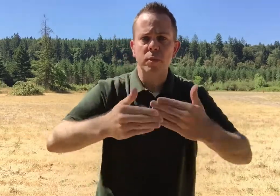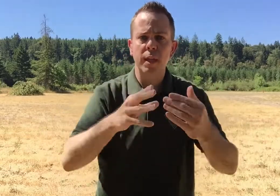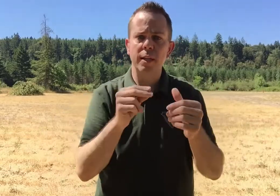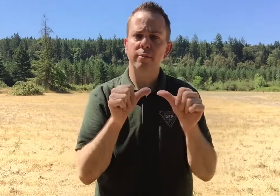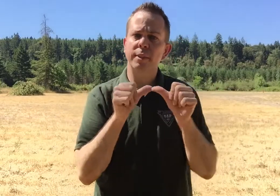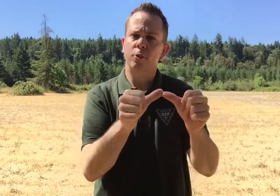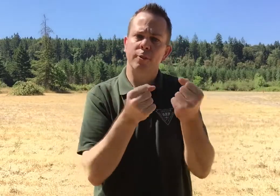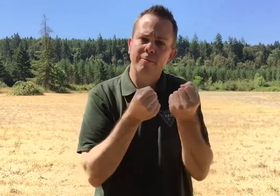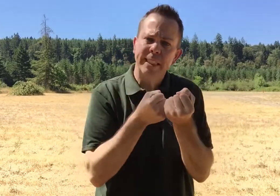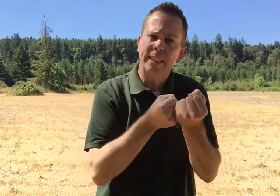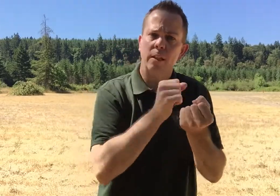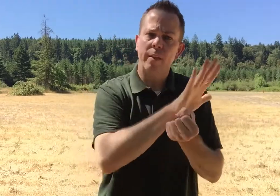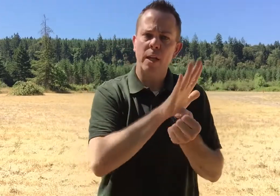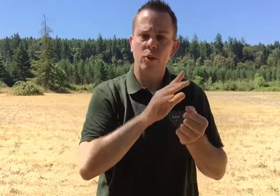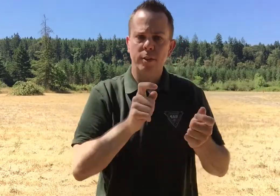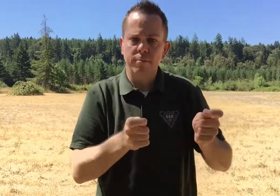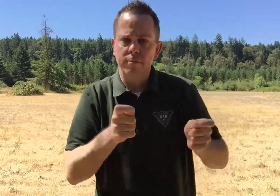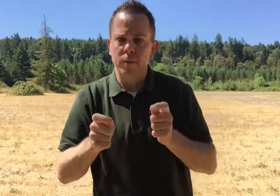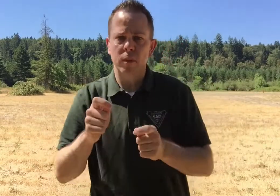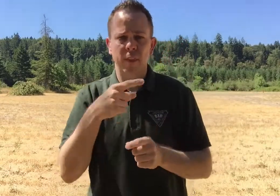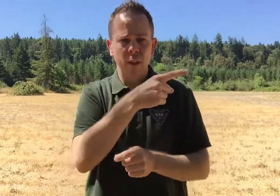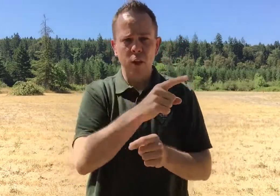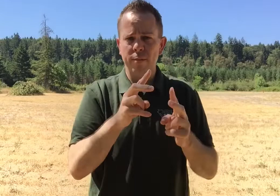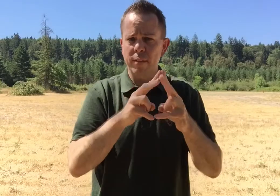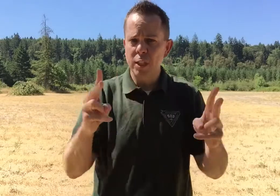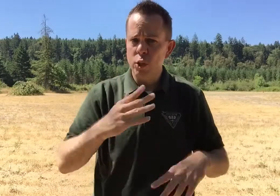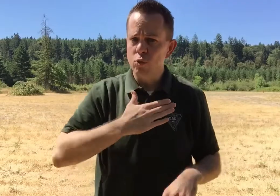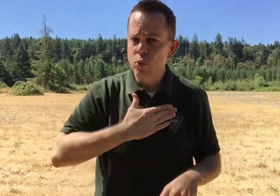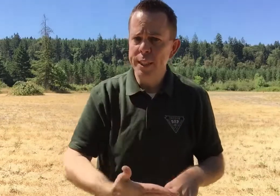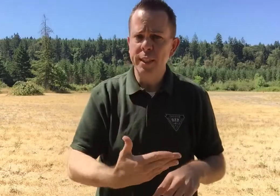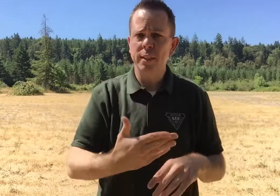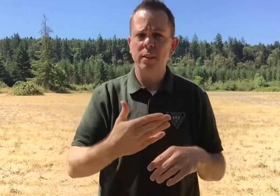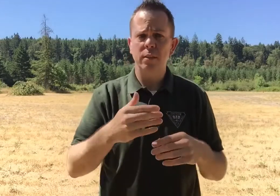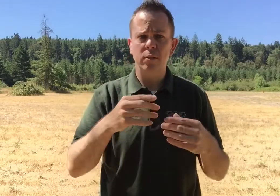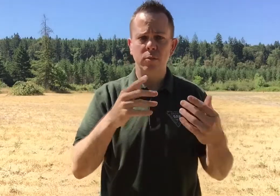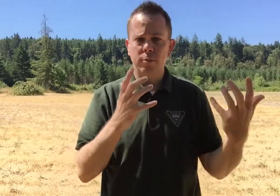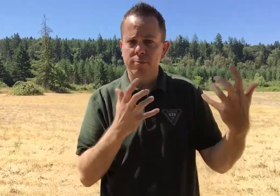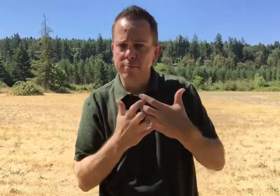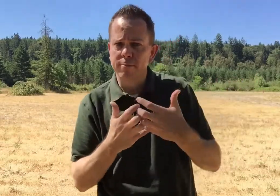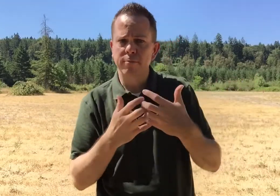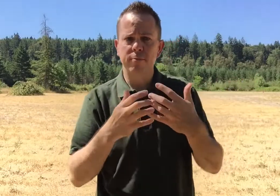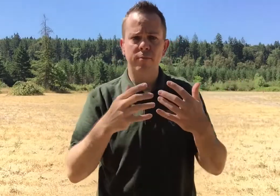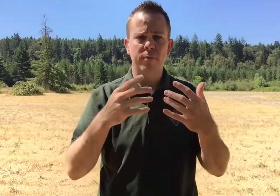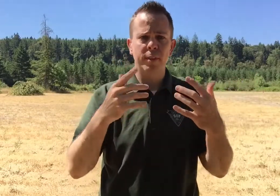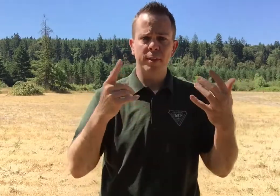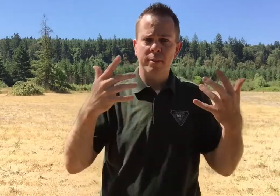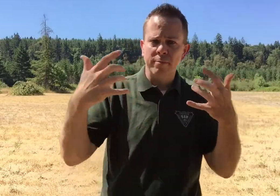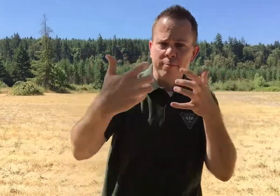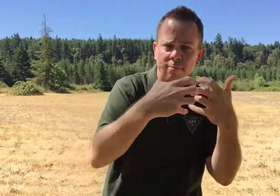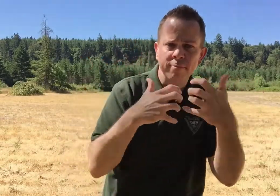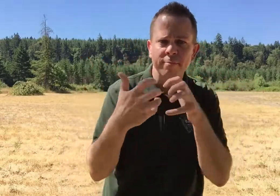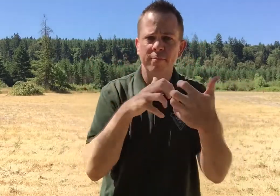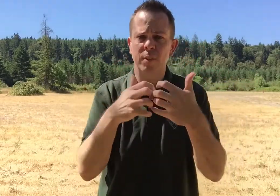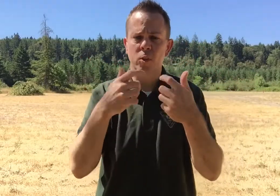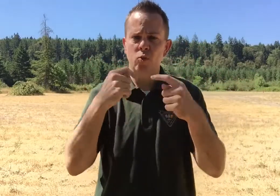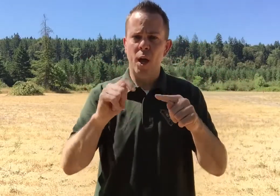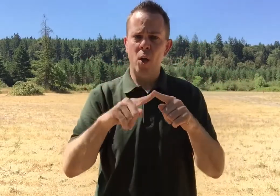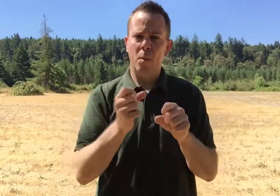and to offer support to the hospital in the modifications they are making. They have been very willing to collaborate with us